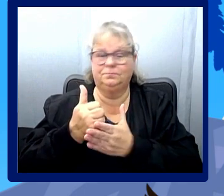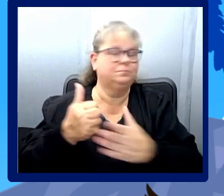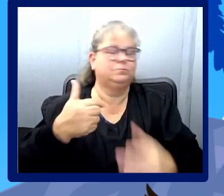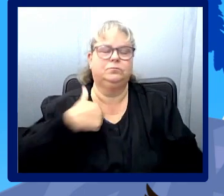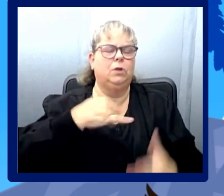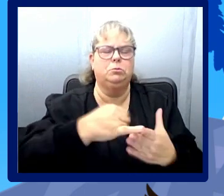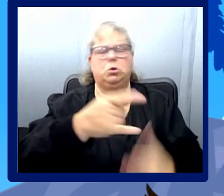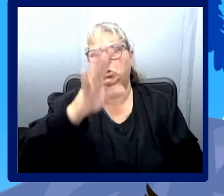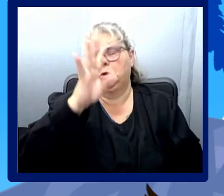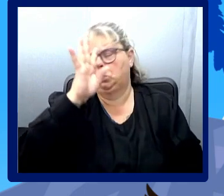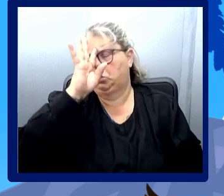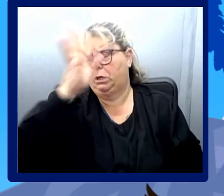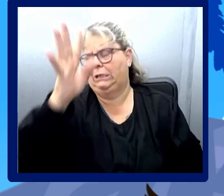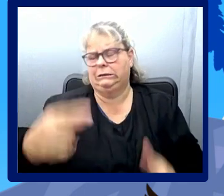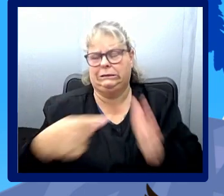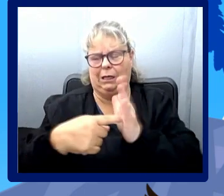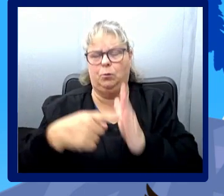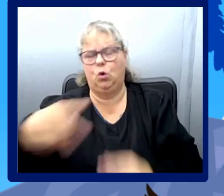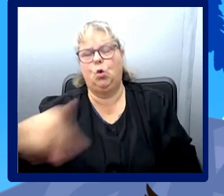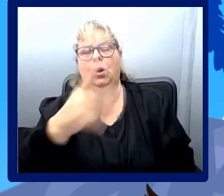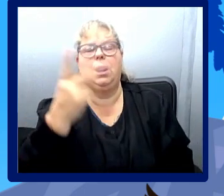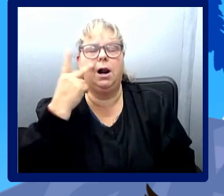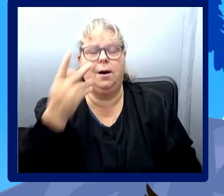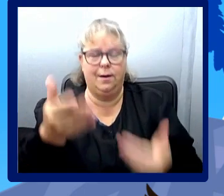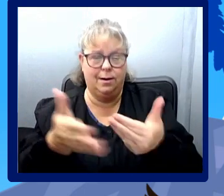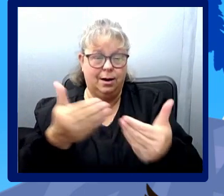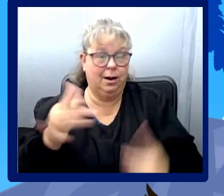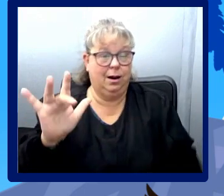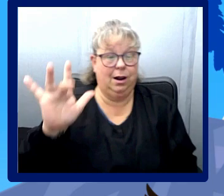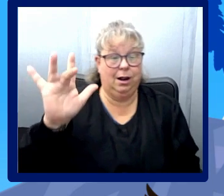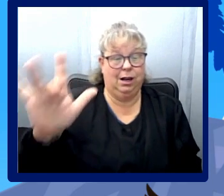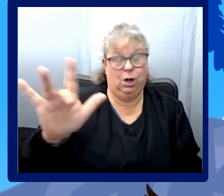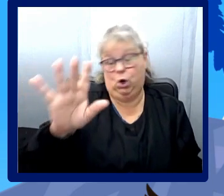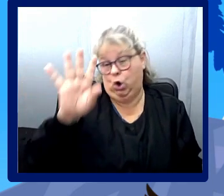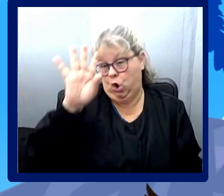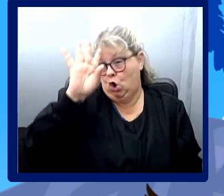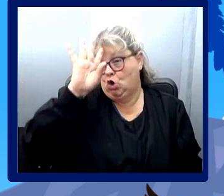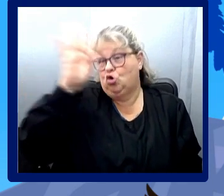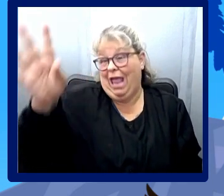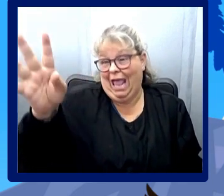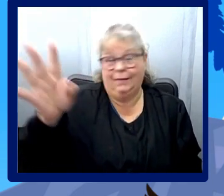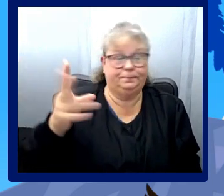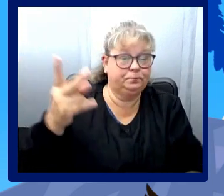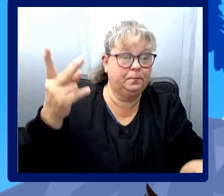that says, "After you create this, you can't edit it." Remember when I showed you that dropdown